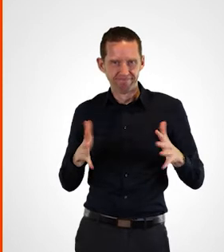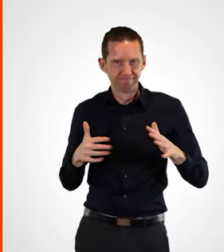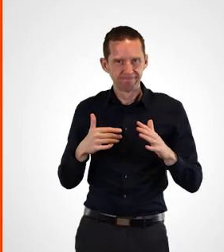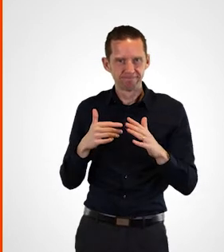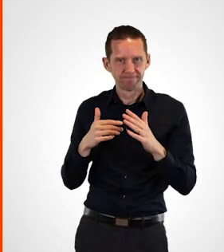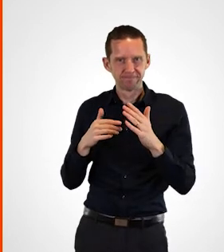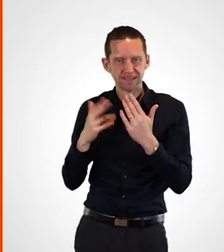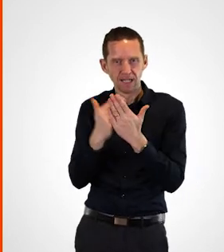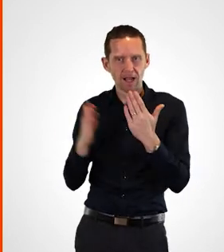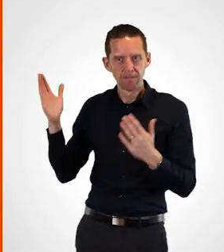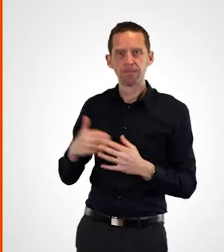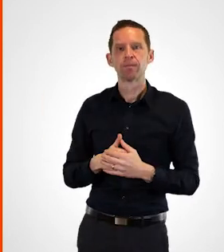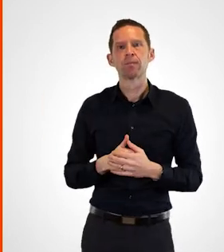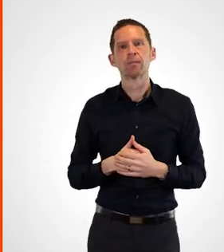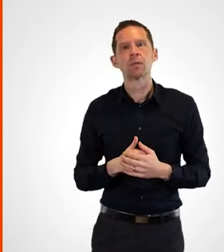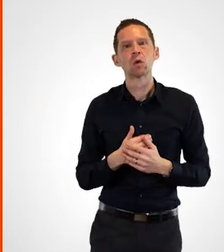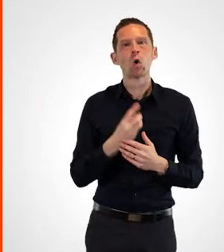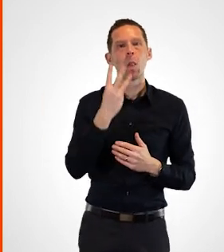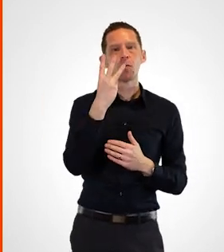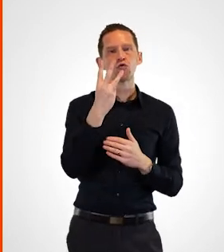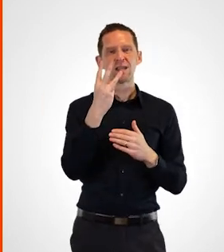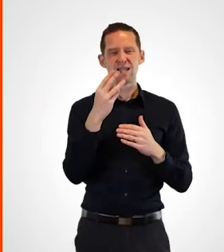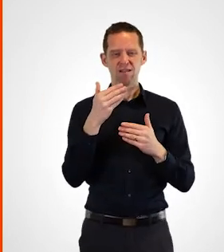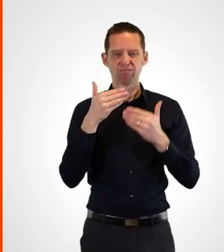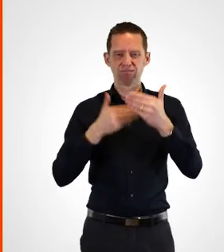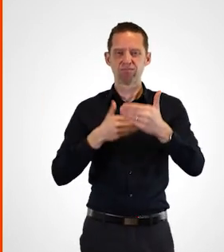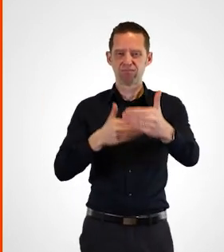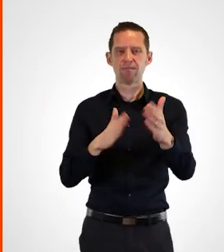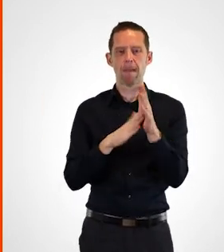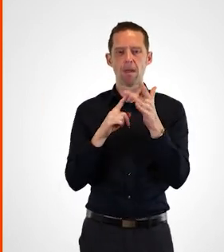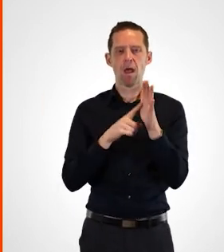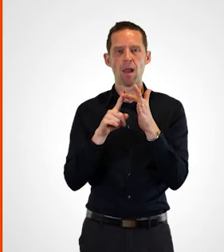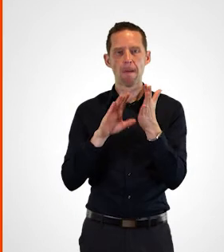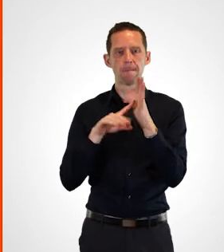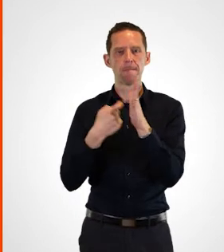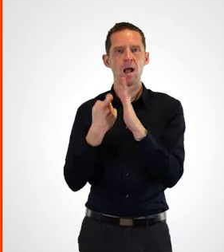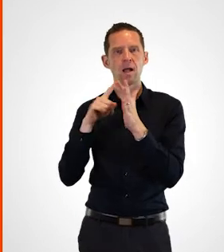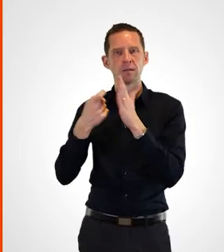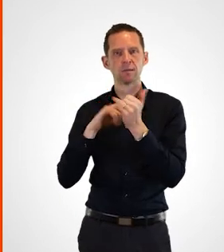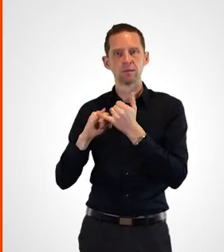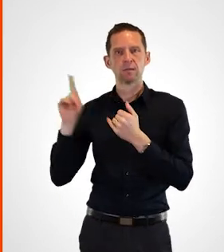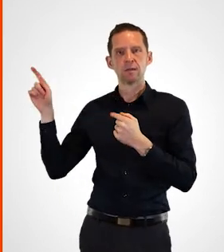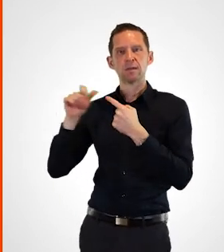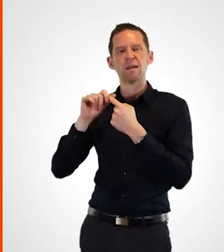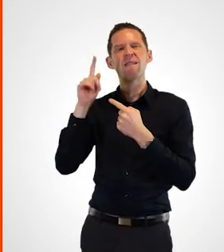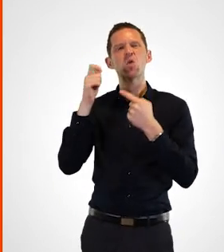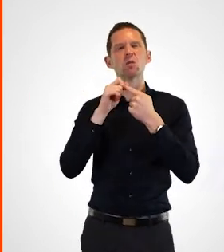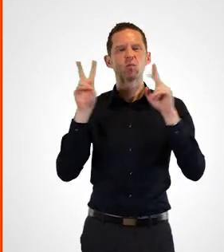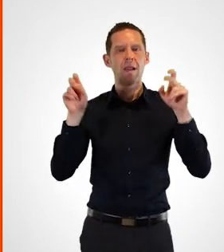So we have created three kind of mile markers along this path. The first one we decided to call "first steps",